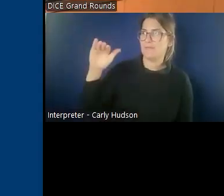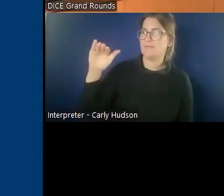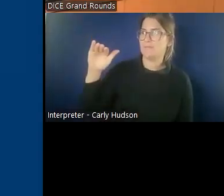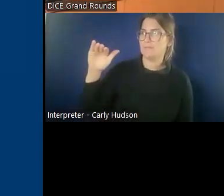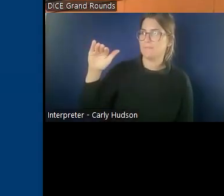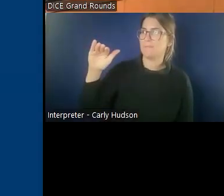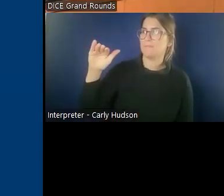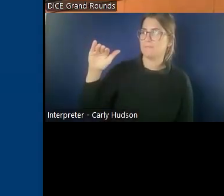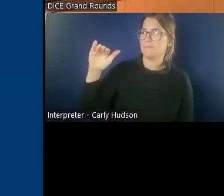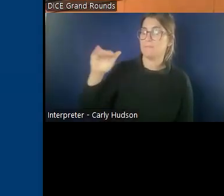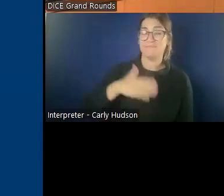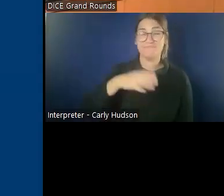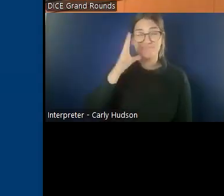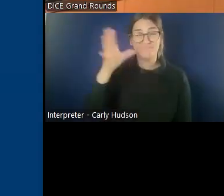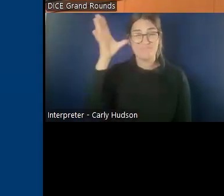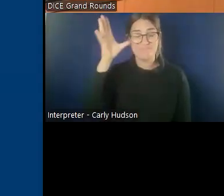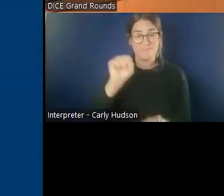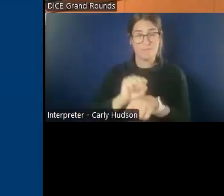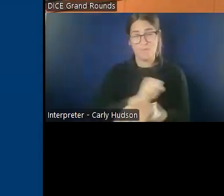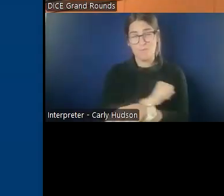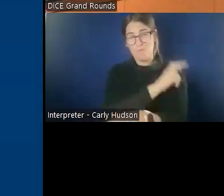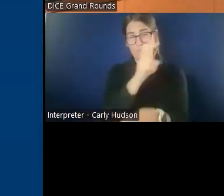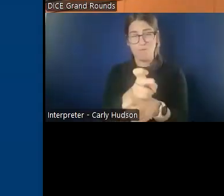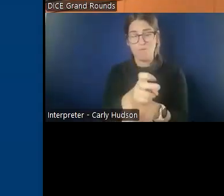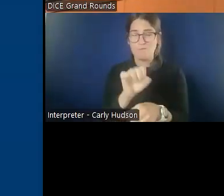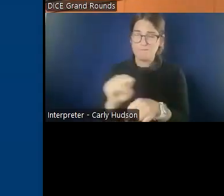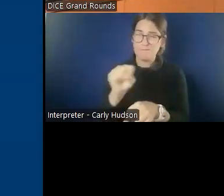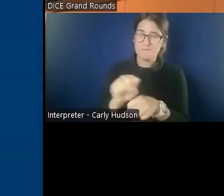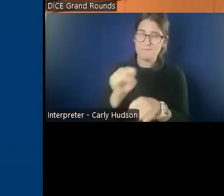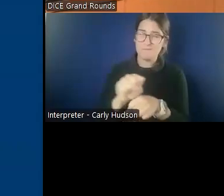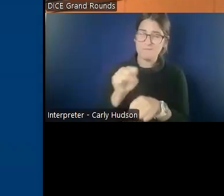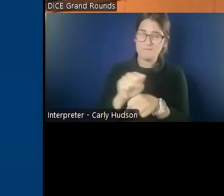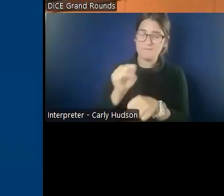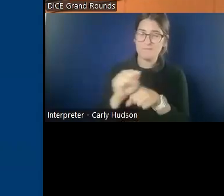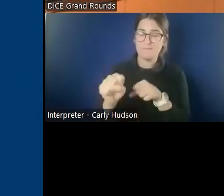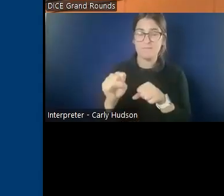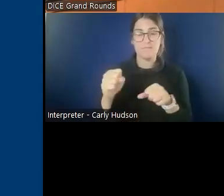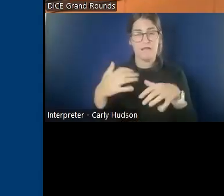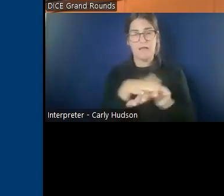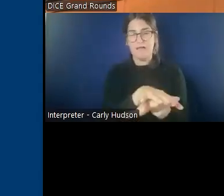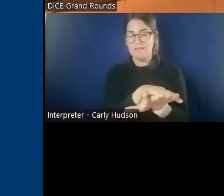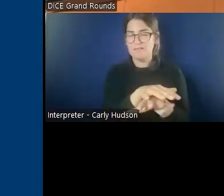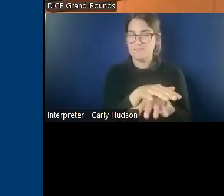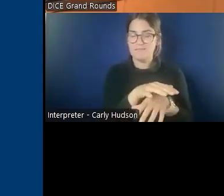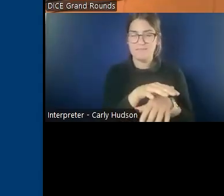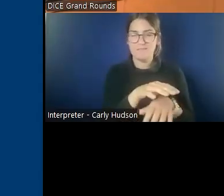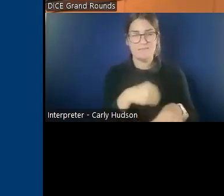my parents worked really hard to um get me to try to assimilate as much as possible and so